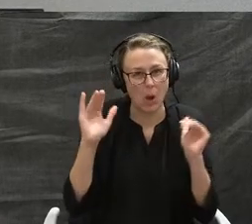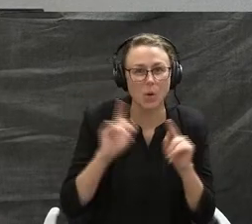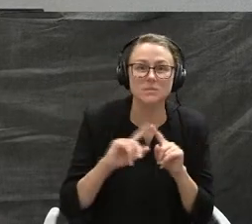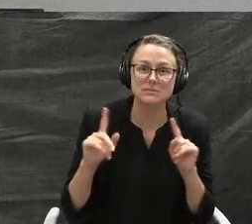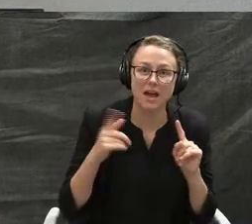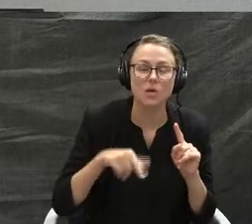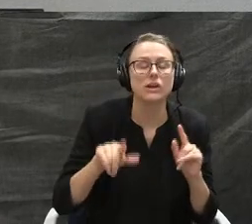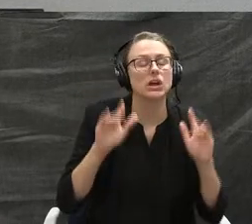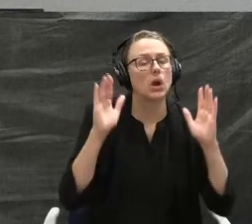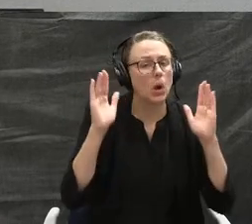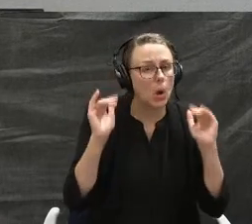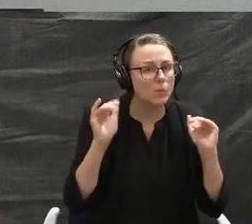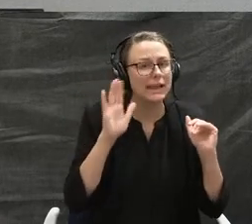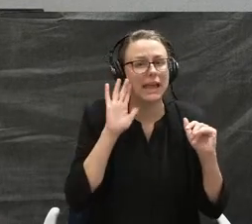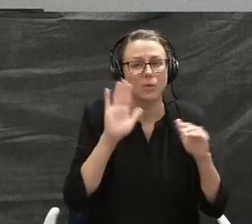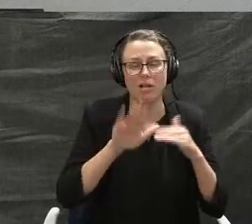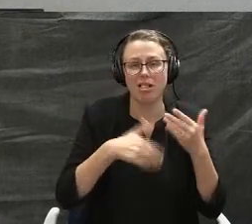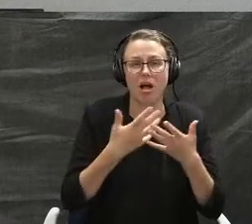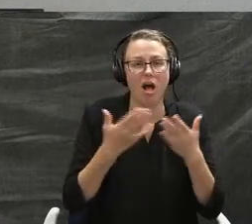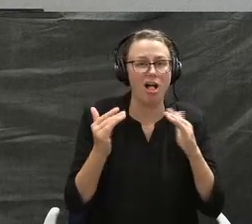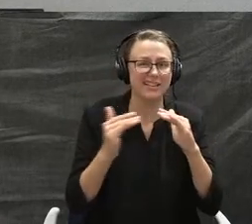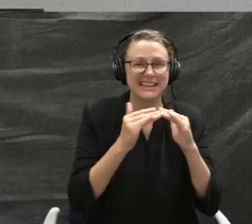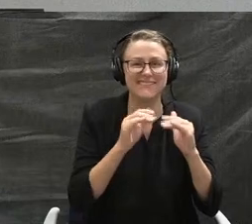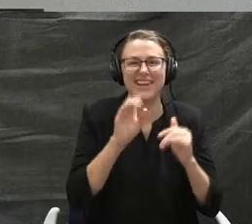that. The bottom line is.